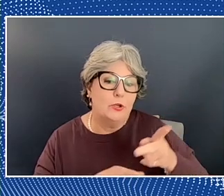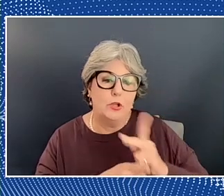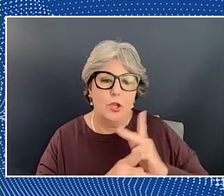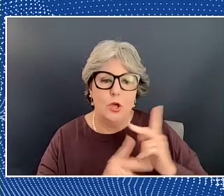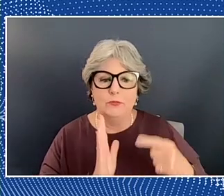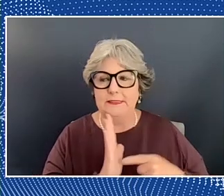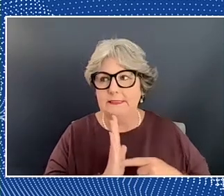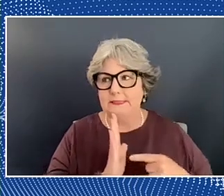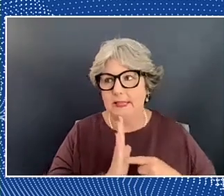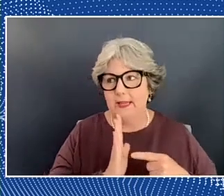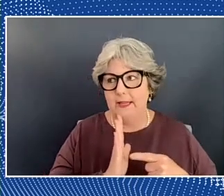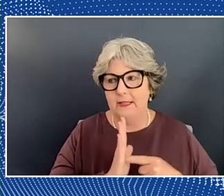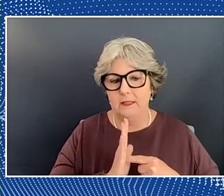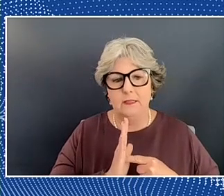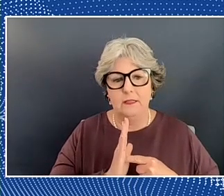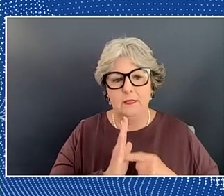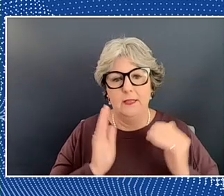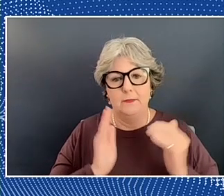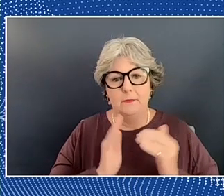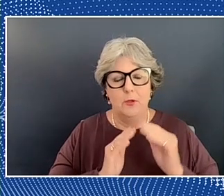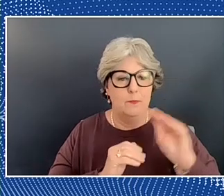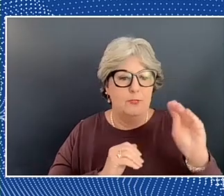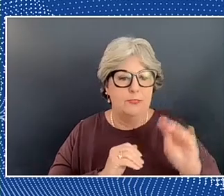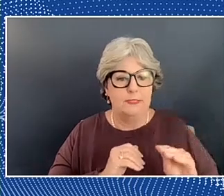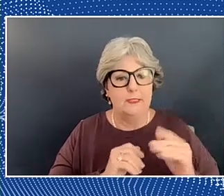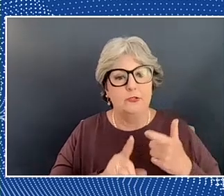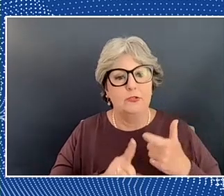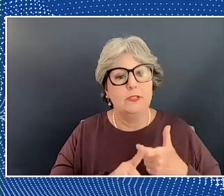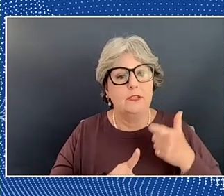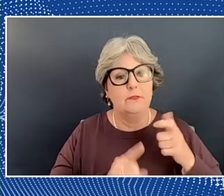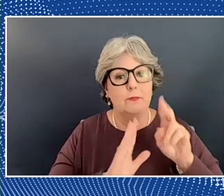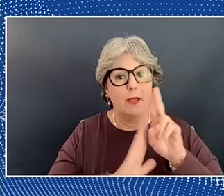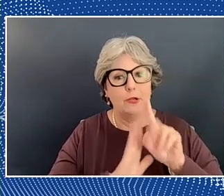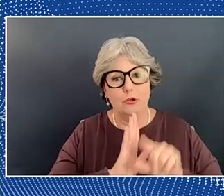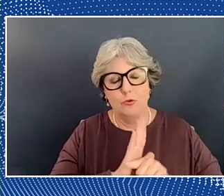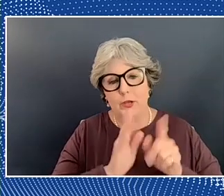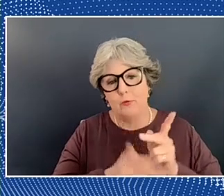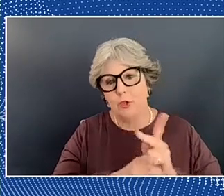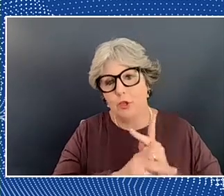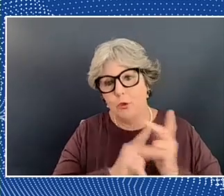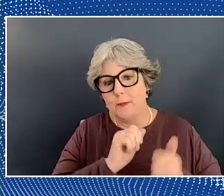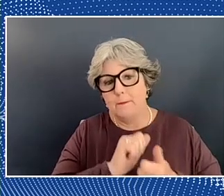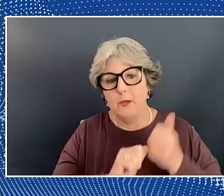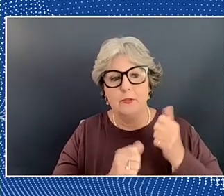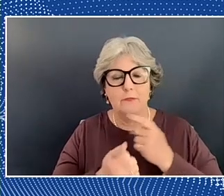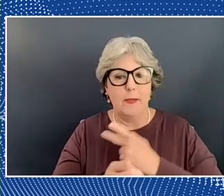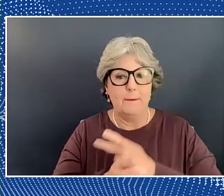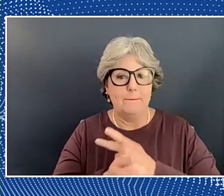A small portion of that is from undergraduate loans, most of it from my master's and my doctorate program.